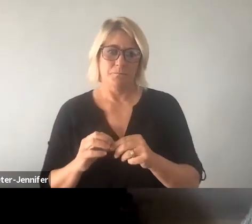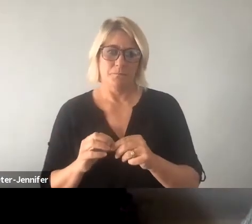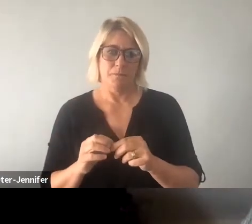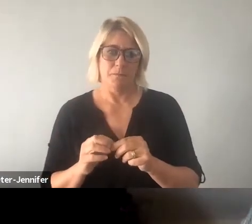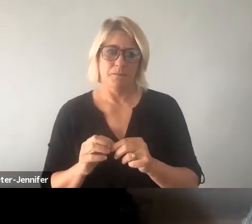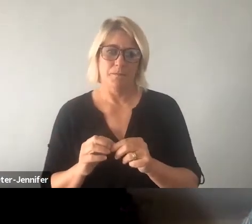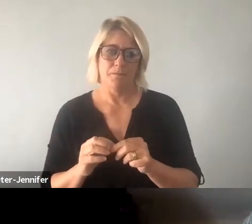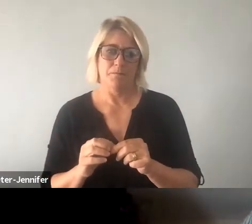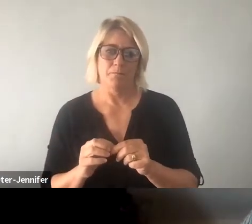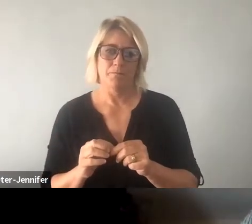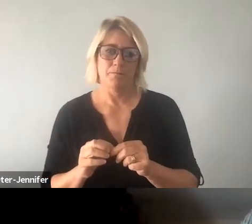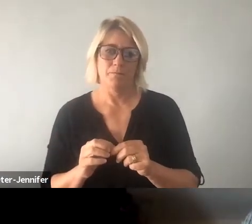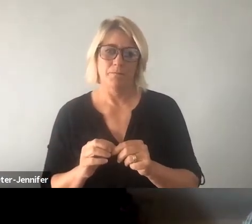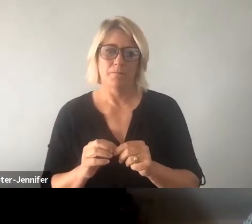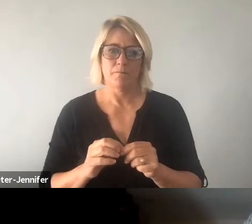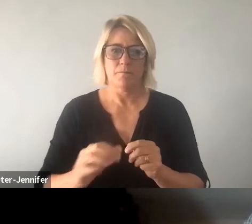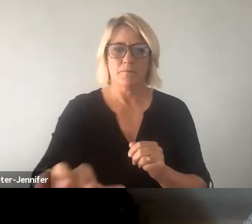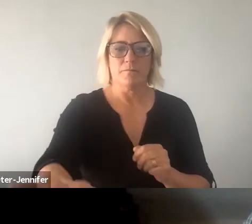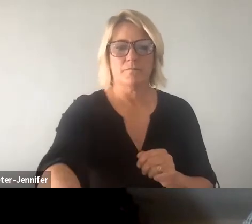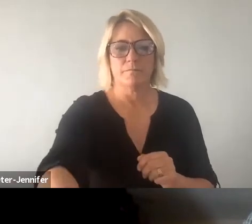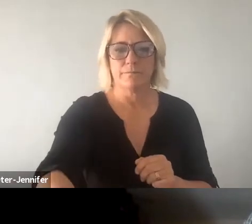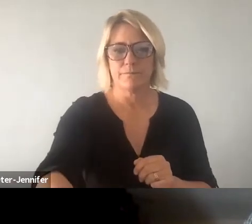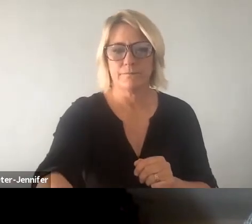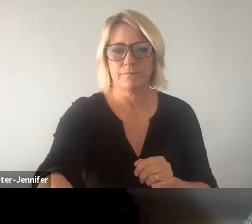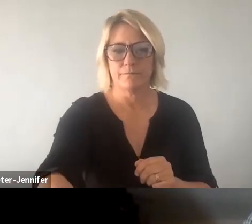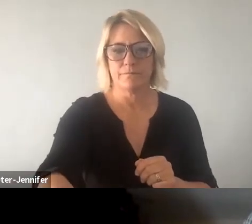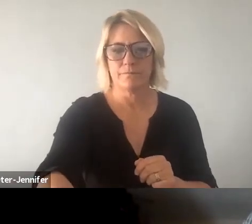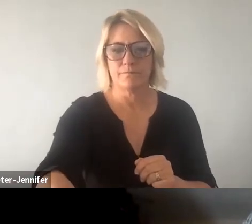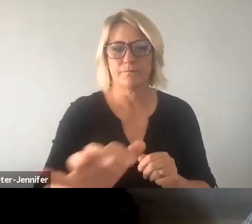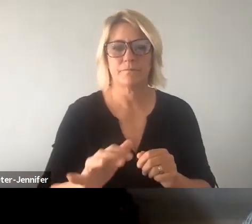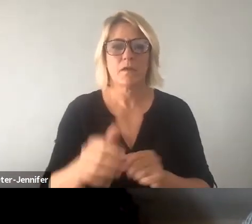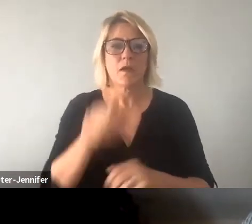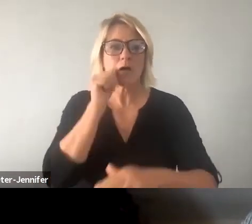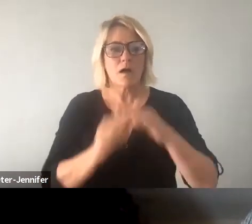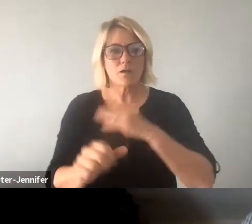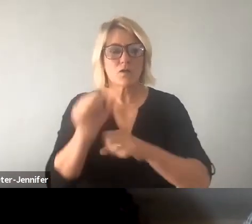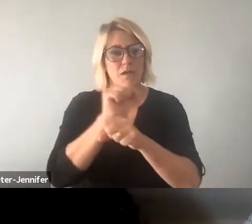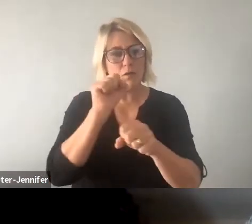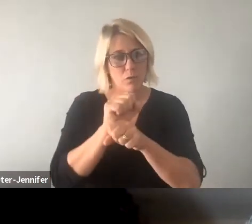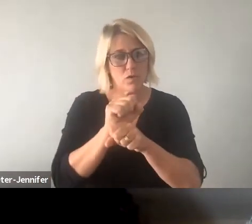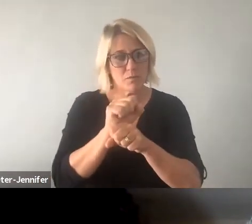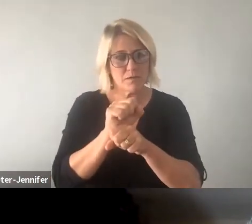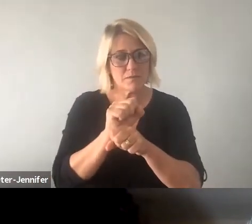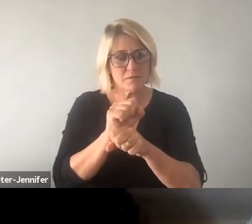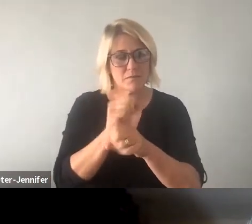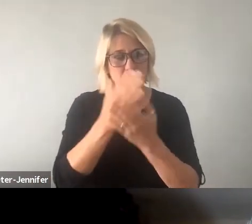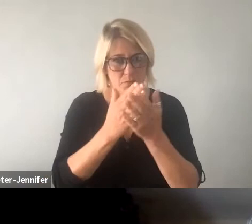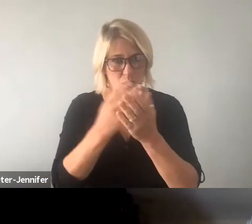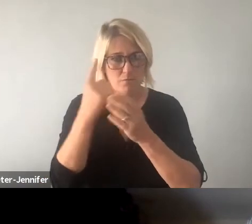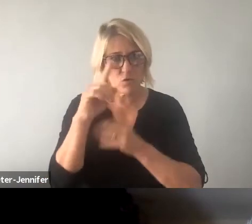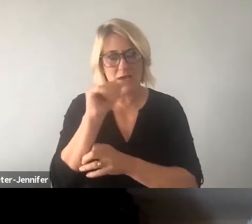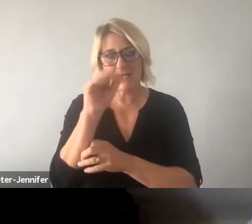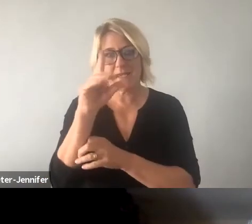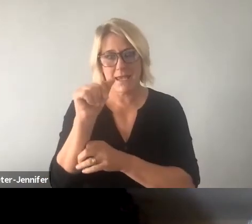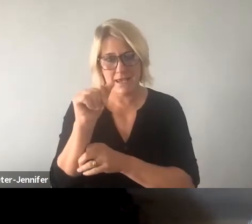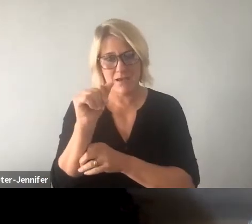slide. Let's talk about employment.